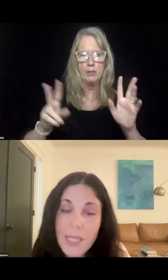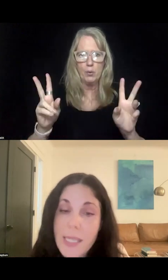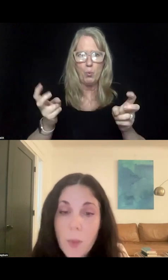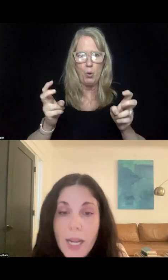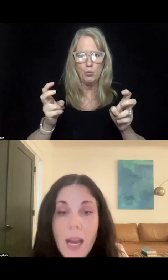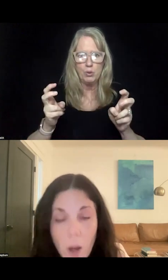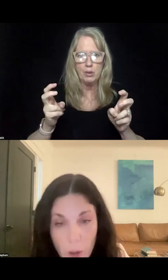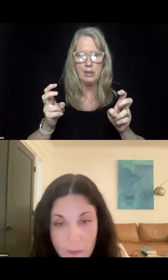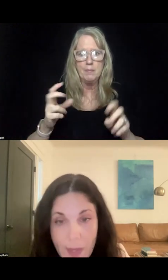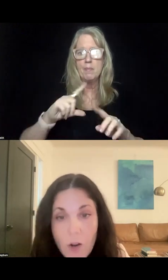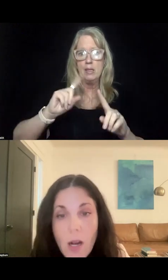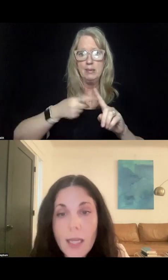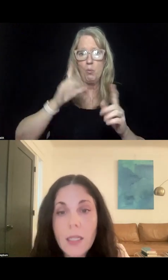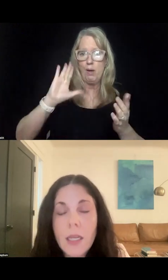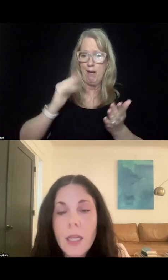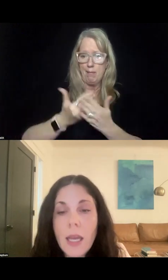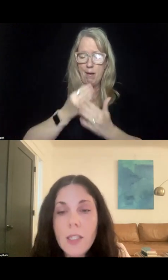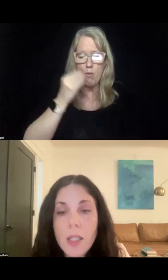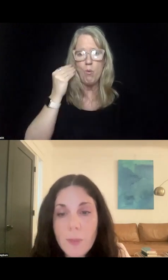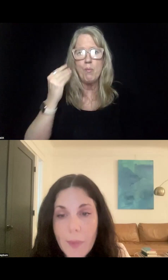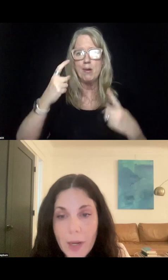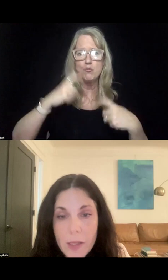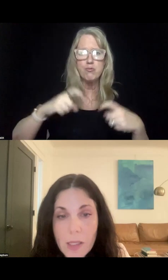HE SAID WHEN I GOT HIM, I CRIED AND TALK TO MY PARENTS